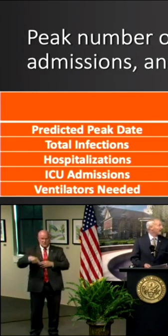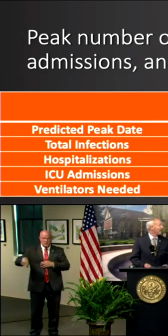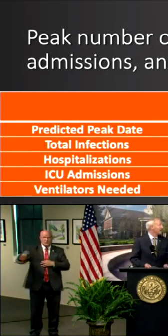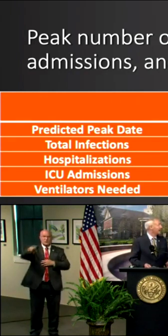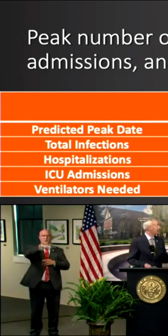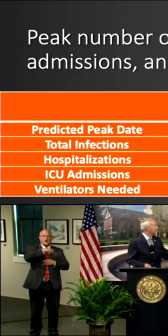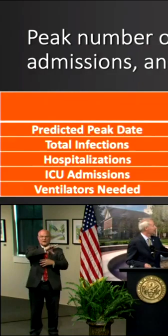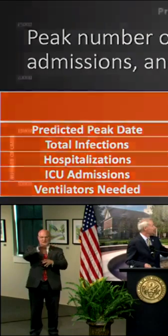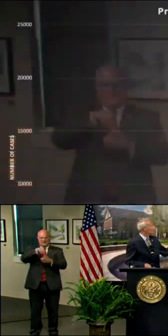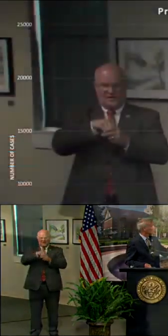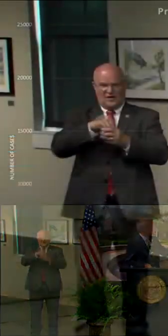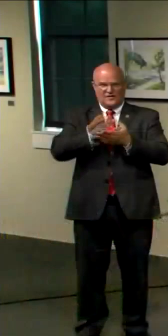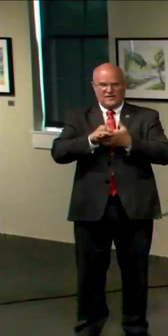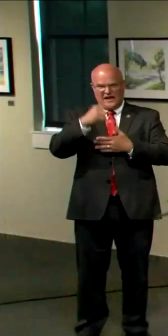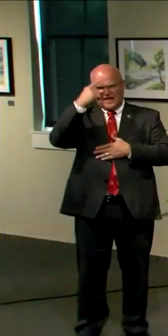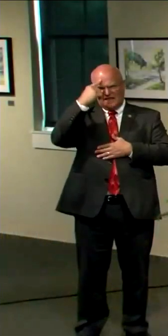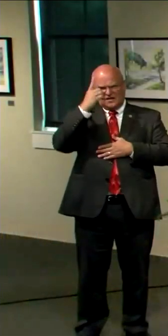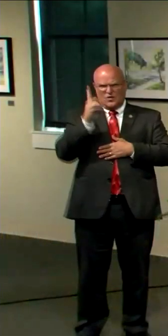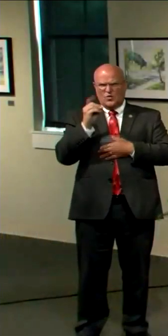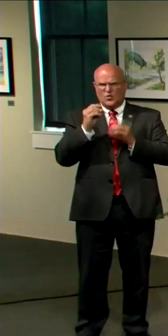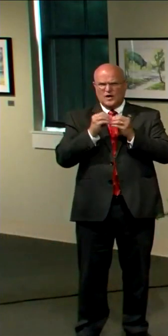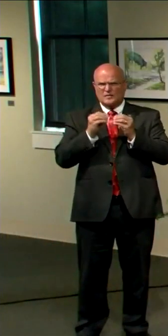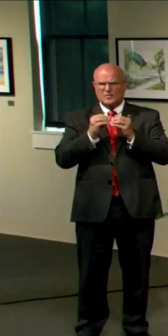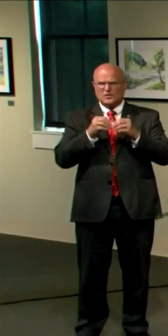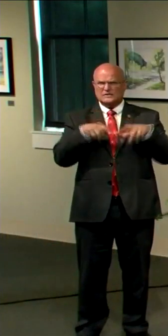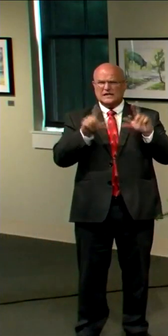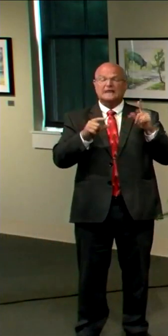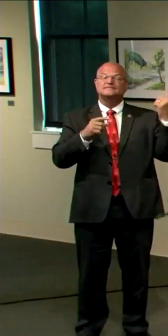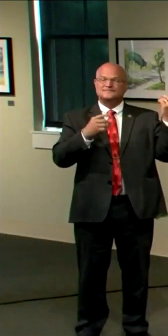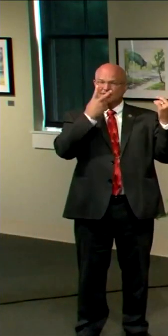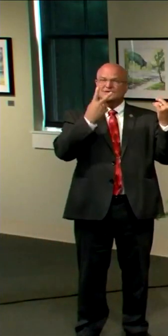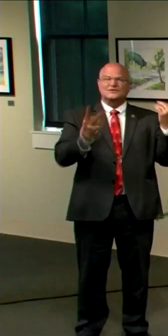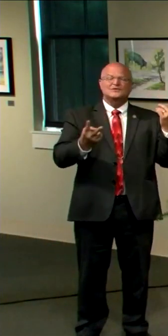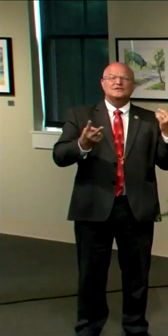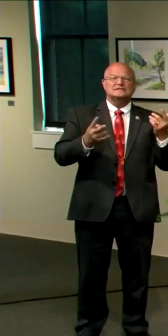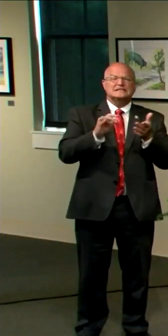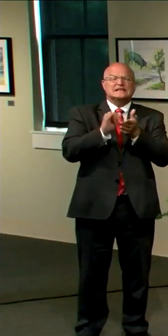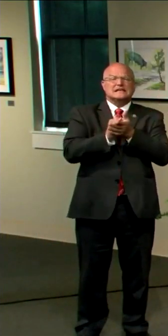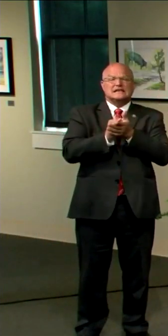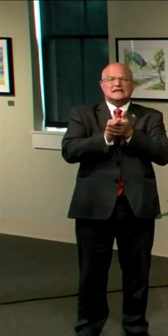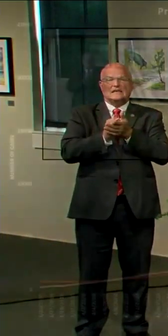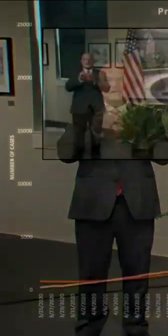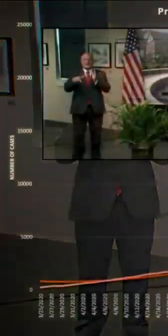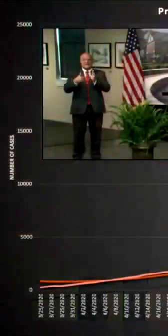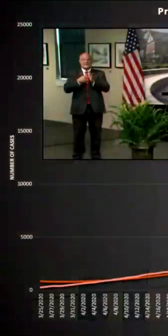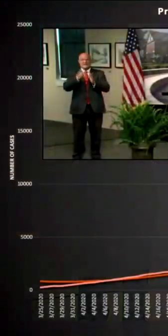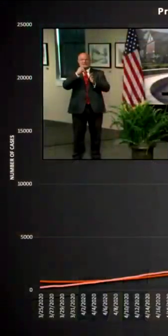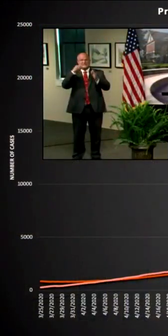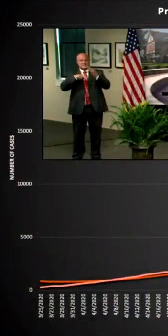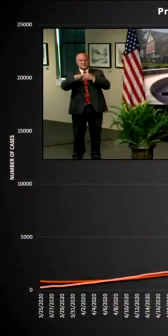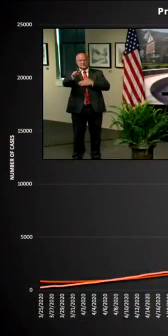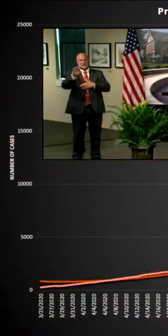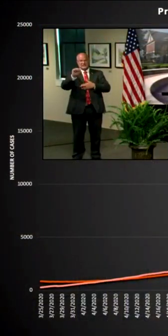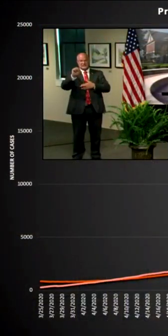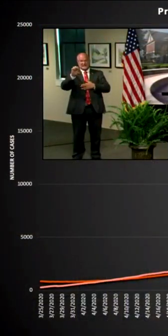MAKE A DIFFERENCE IN TERMS OF THAT TRAJECTORY.THAT IS OUR RESPONSIBILITY, EVERYBODY HAS A PART TO PLAY . I THINK THERE WAS ONE MORE